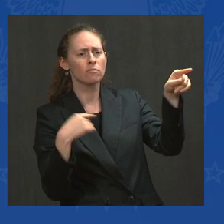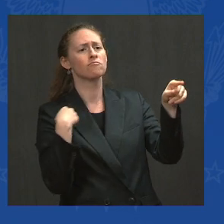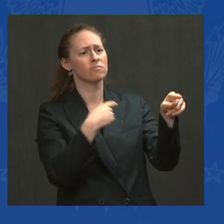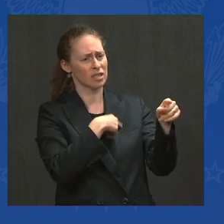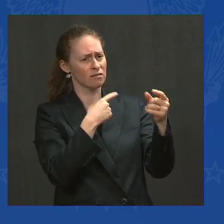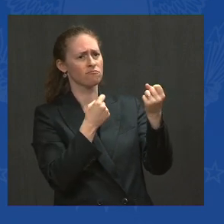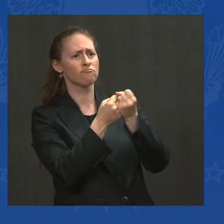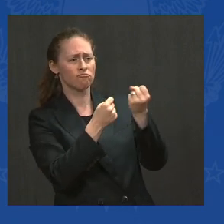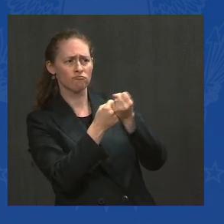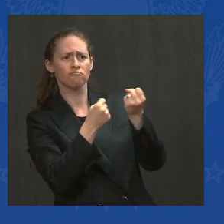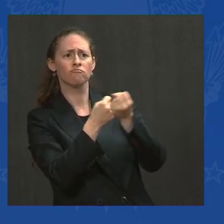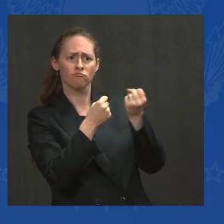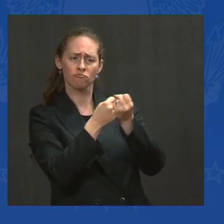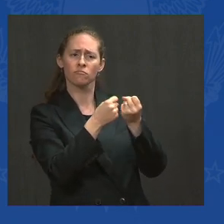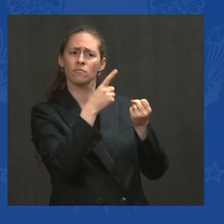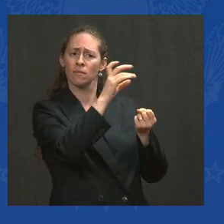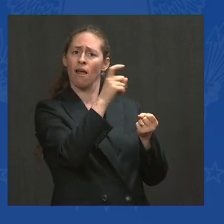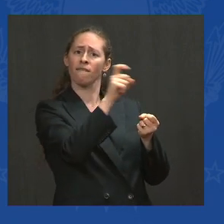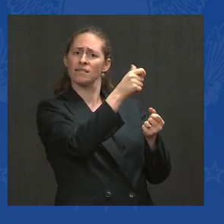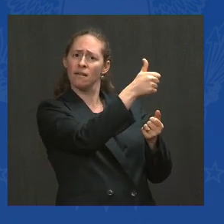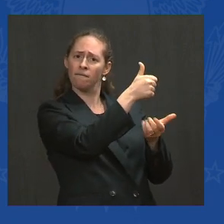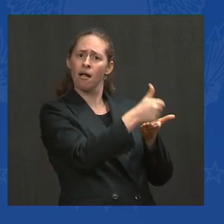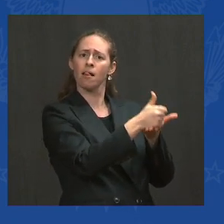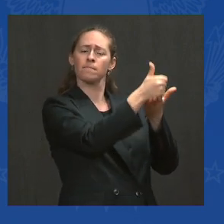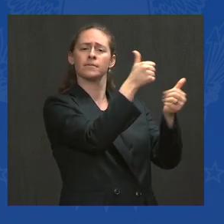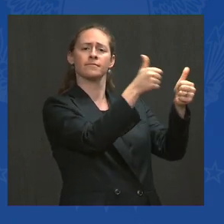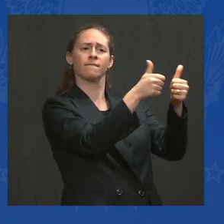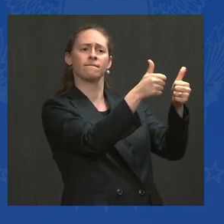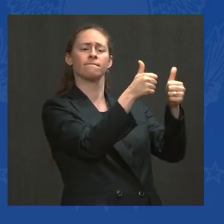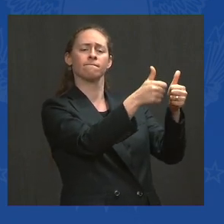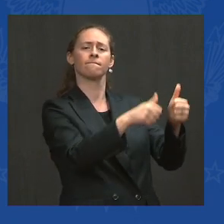their efforts as well. We're going to continue to work for the release of